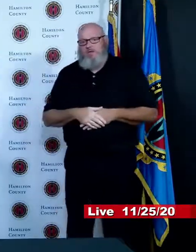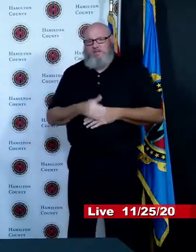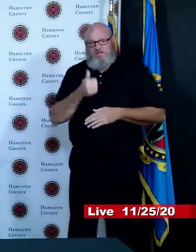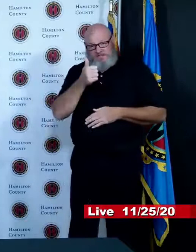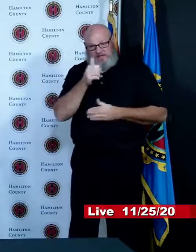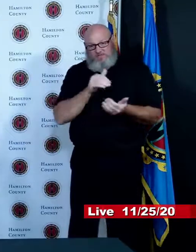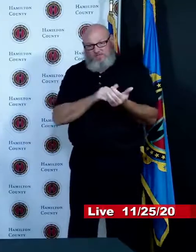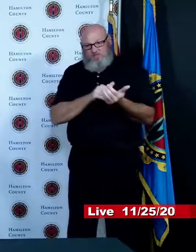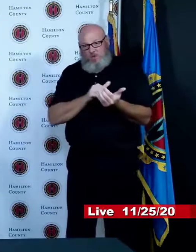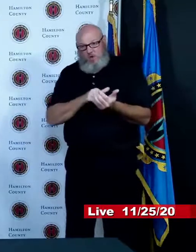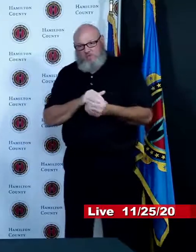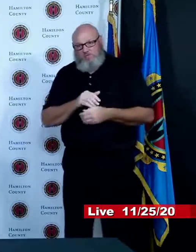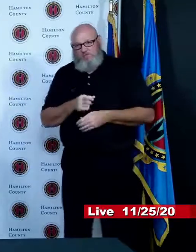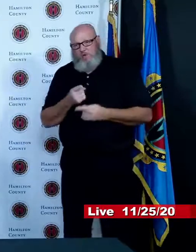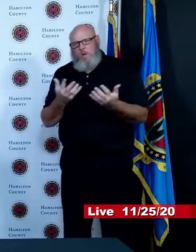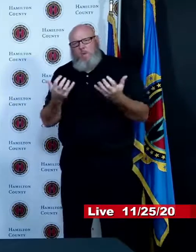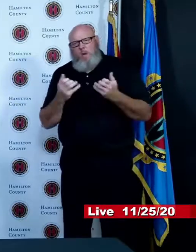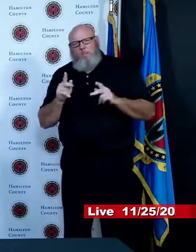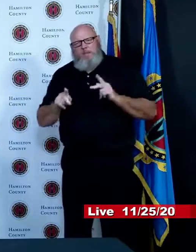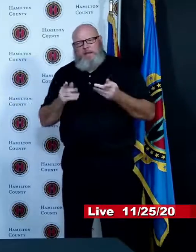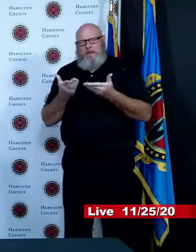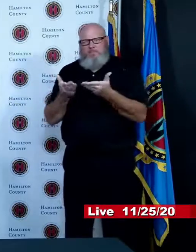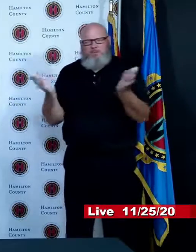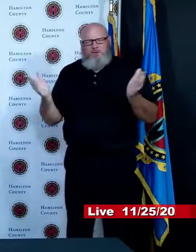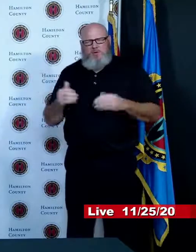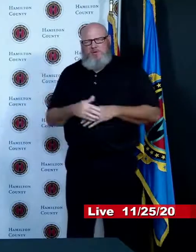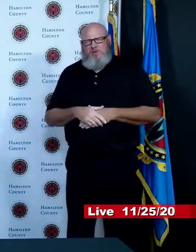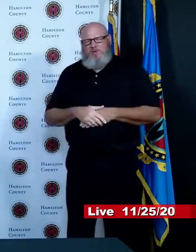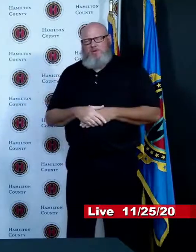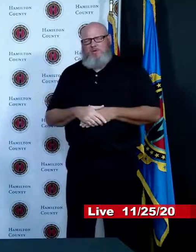who knows in three years we're all growing a third left ear because the vaccine let's hope and pray